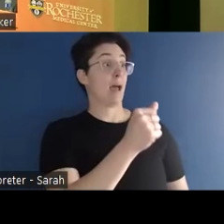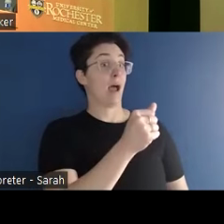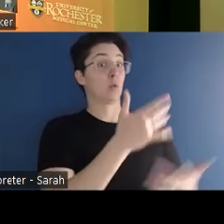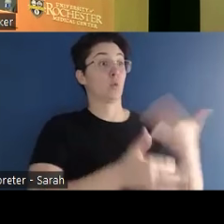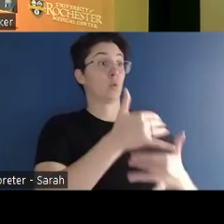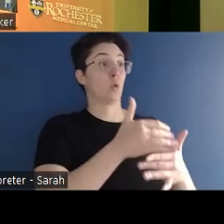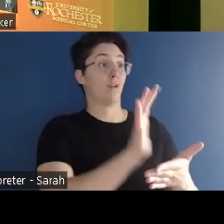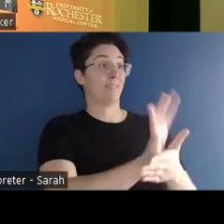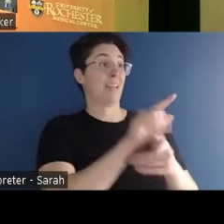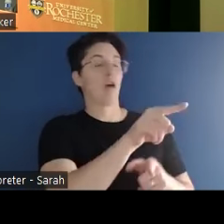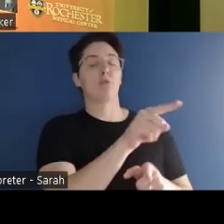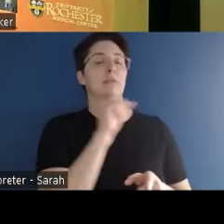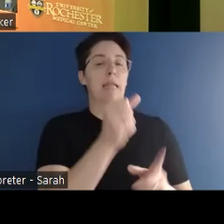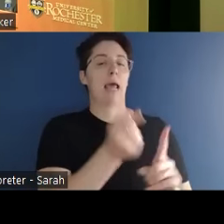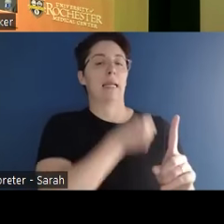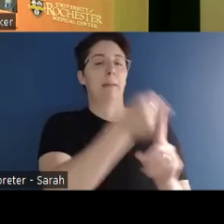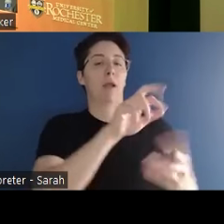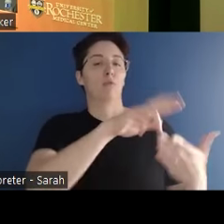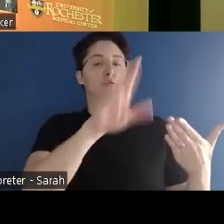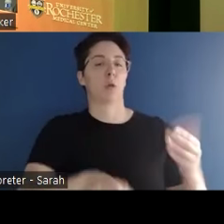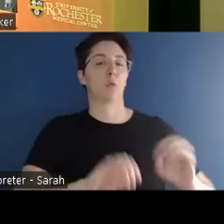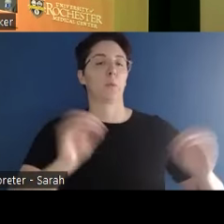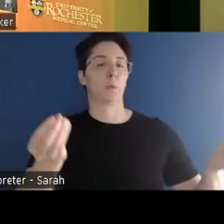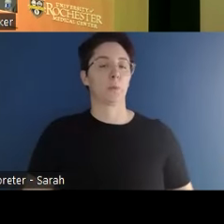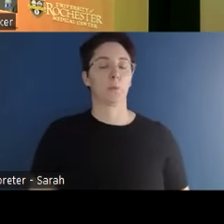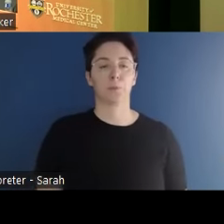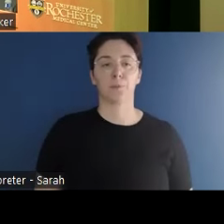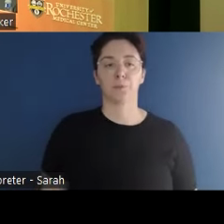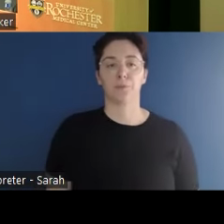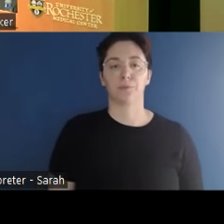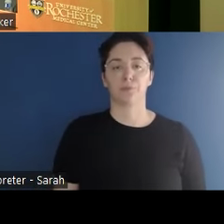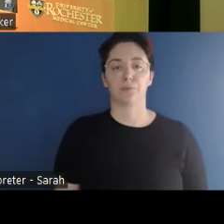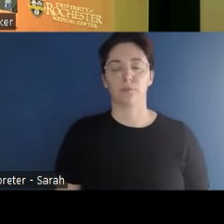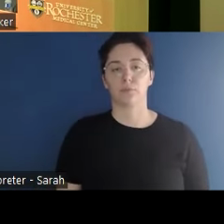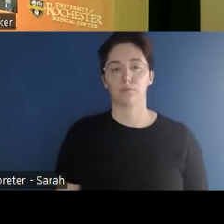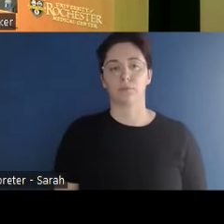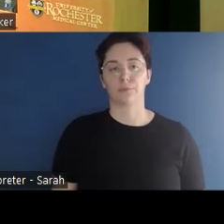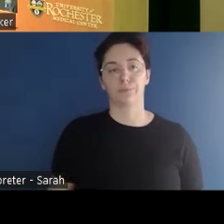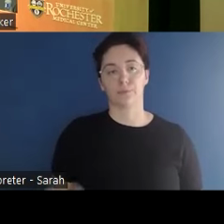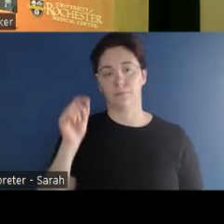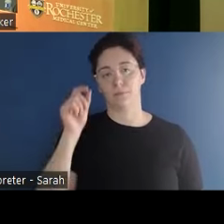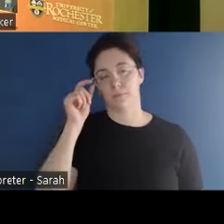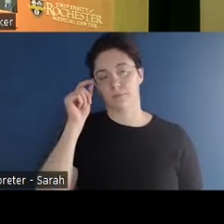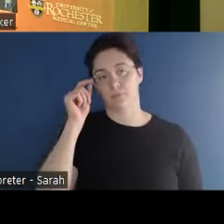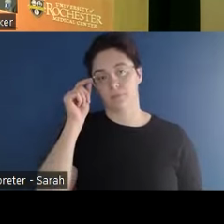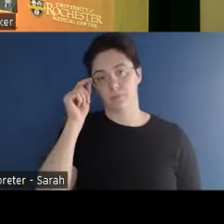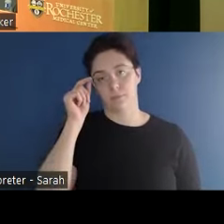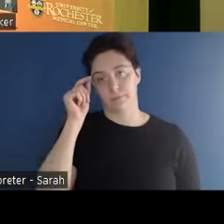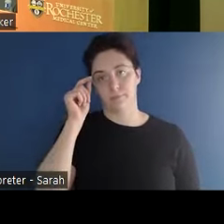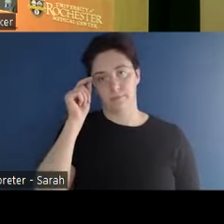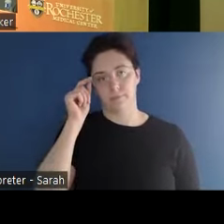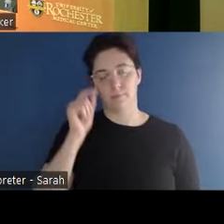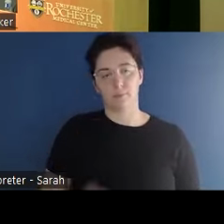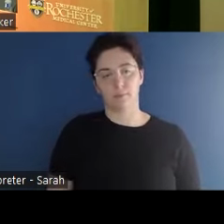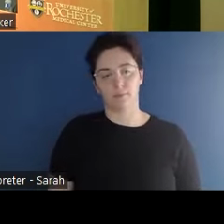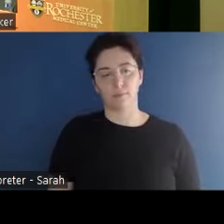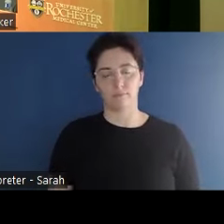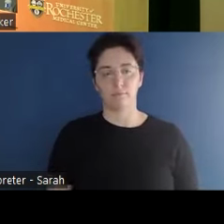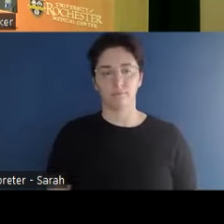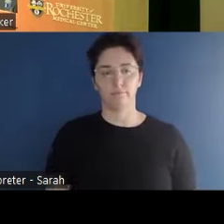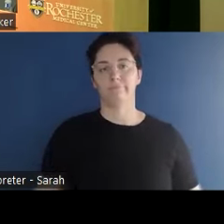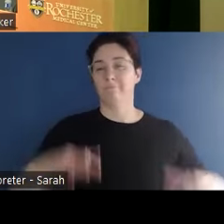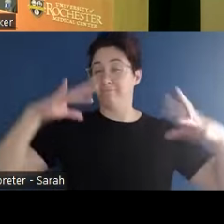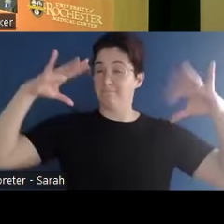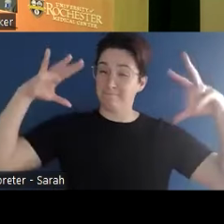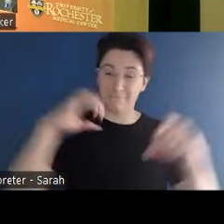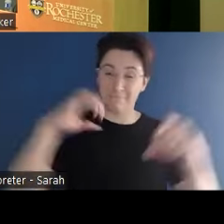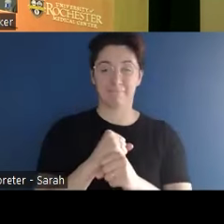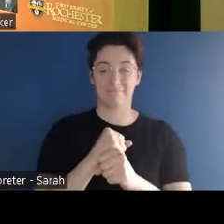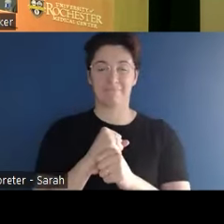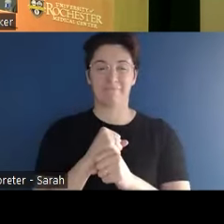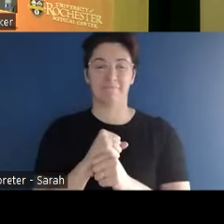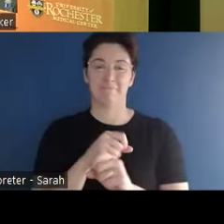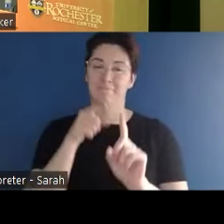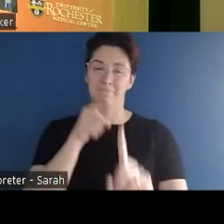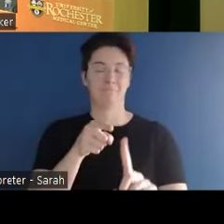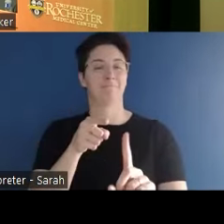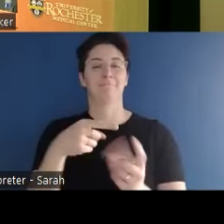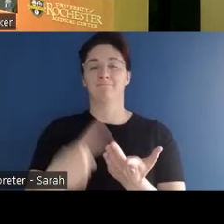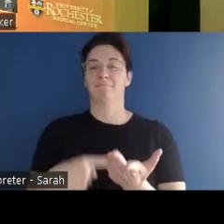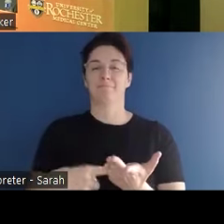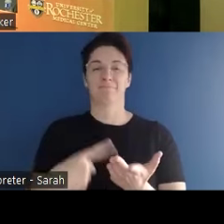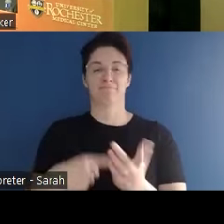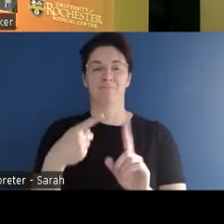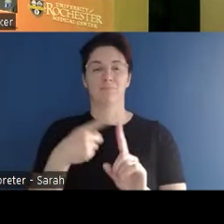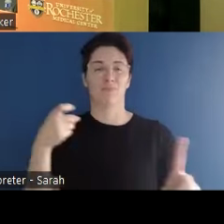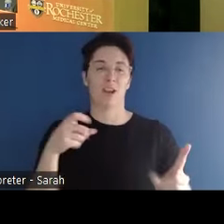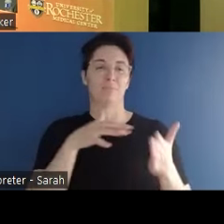result all right so a brief summary and something for us to talk about here from study 3B we see